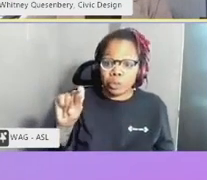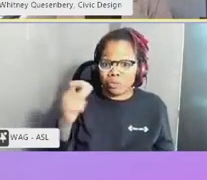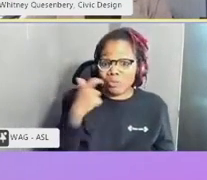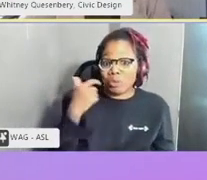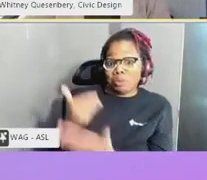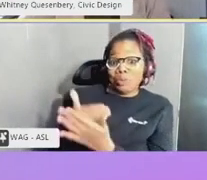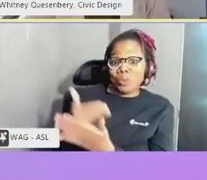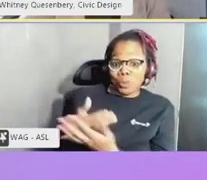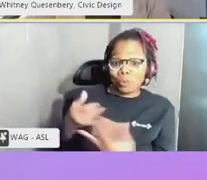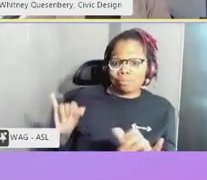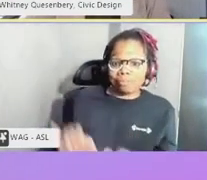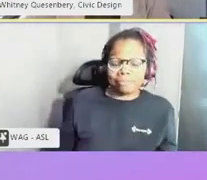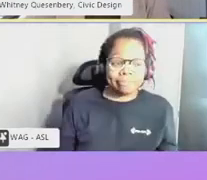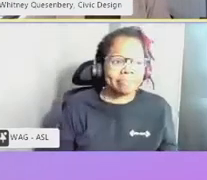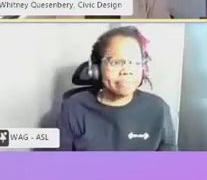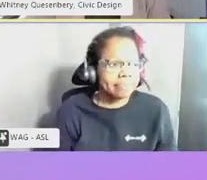the industrial sign company